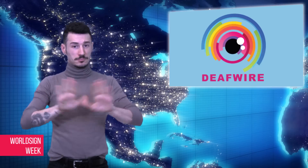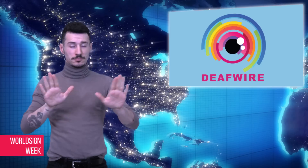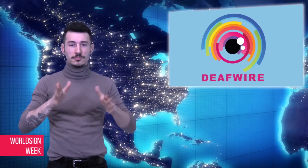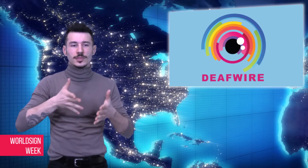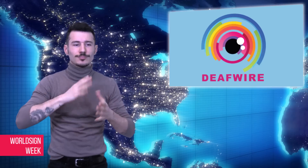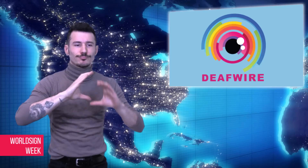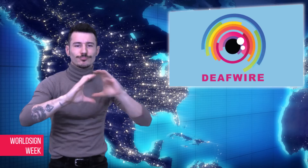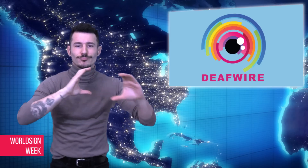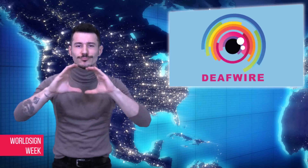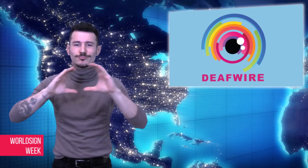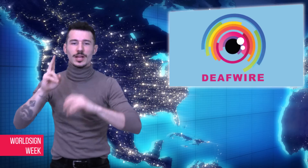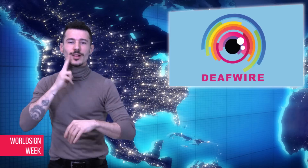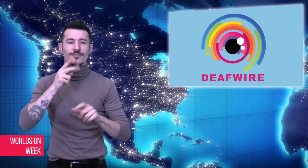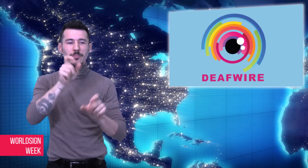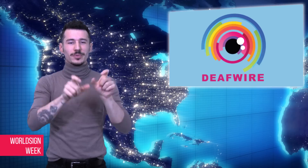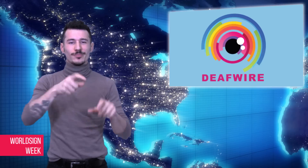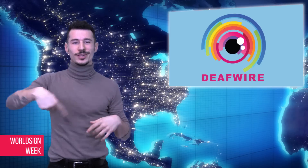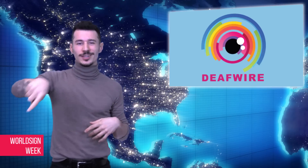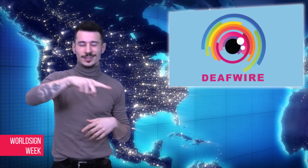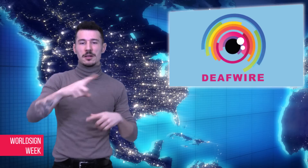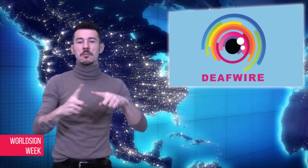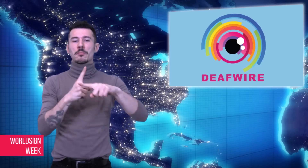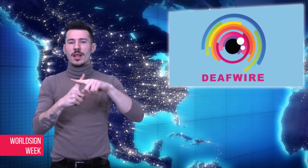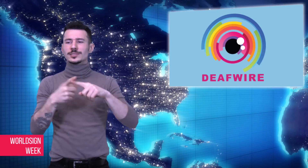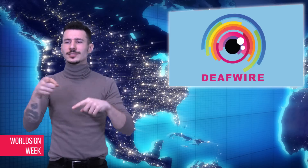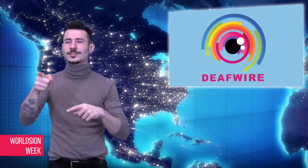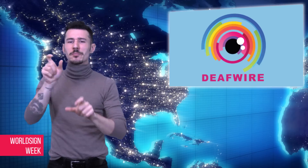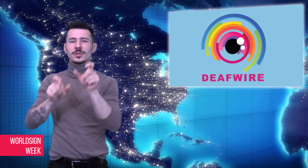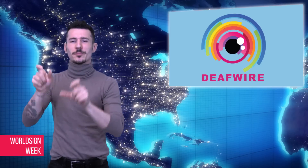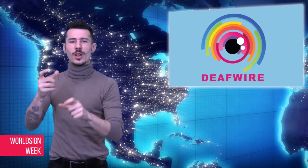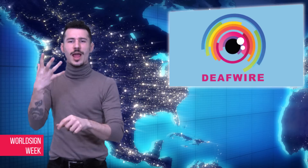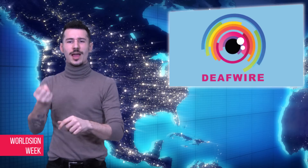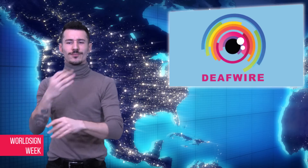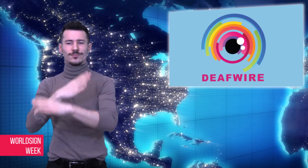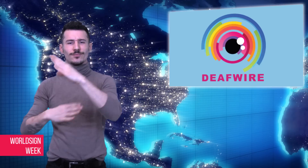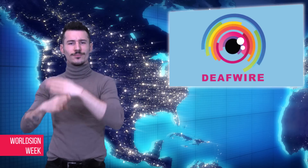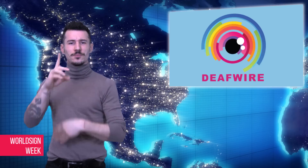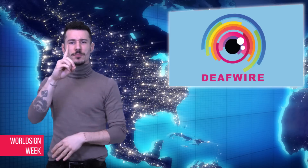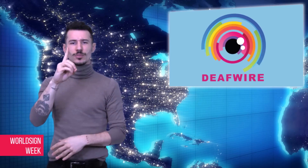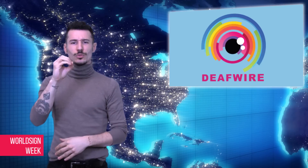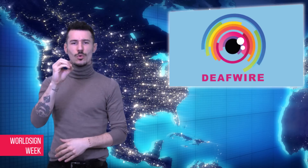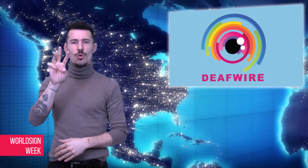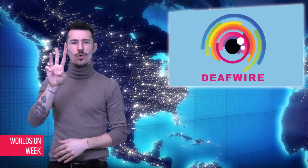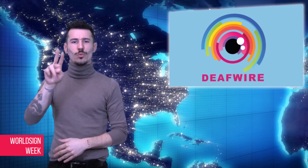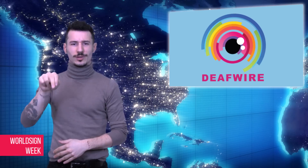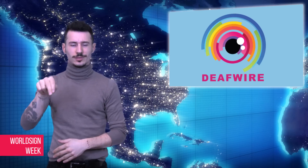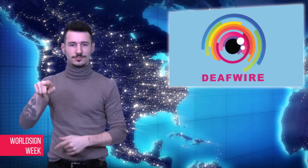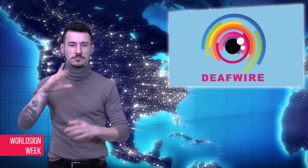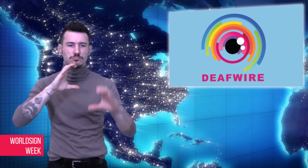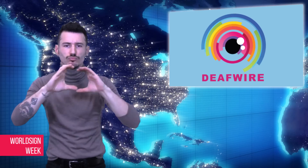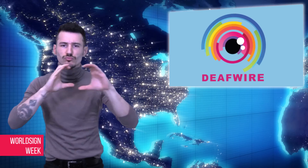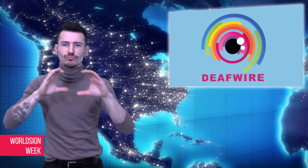communicate with the Deaf and people with Down syndrome. The 31 town companies